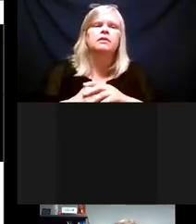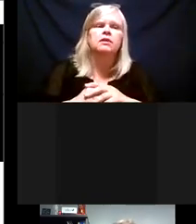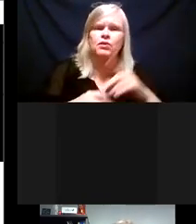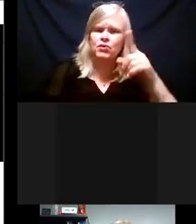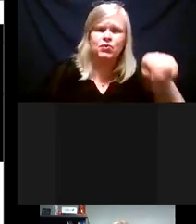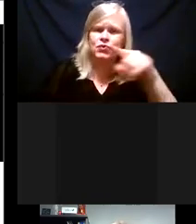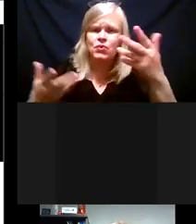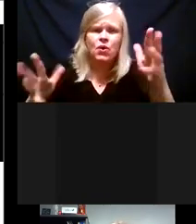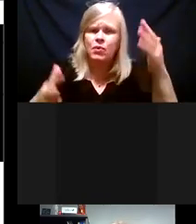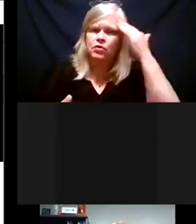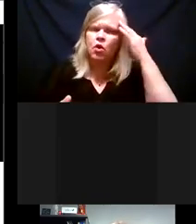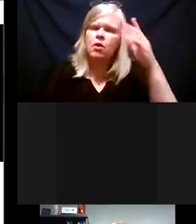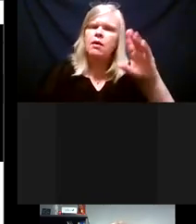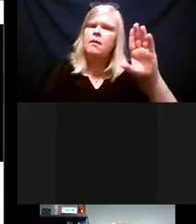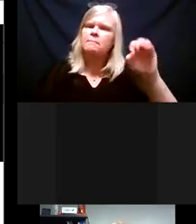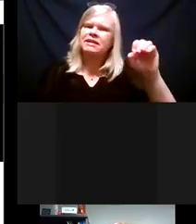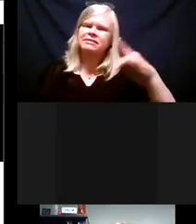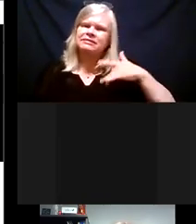THIS, JUST BE SENSITIVE ABOUT WHAT WORDS YOU USE WITH